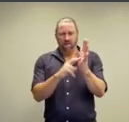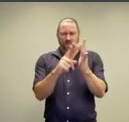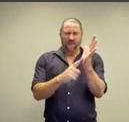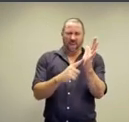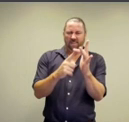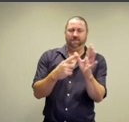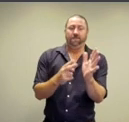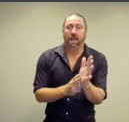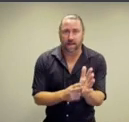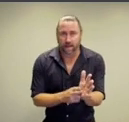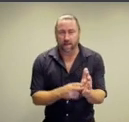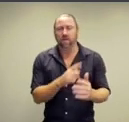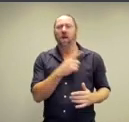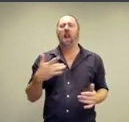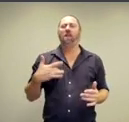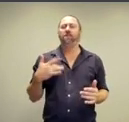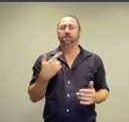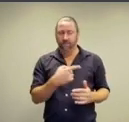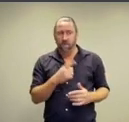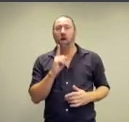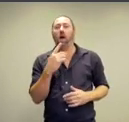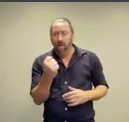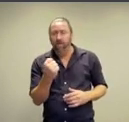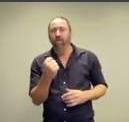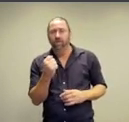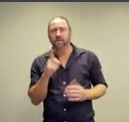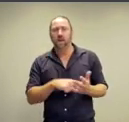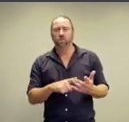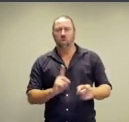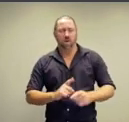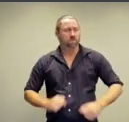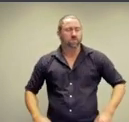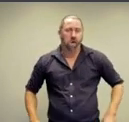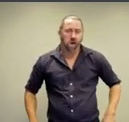villain, framed by the Life article, article also, was this new style of